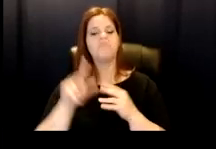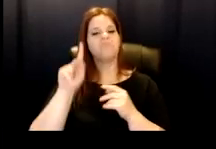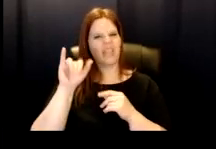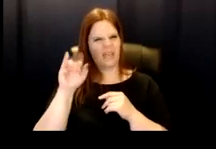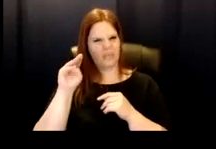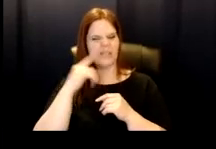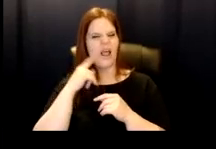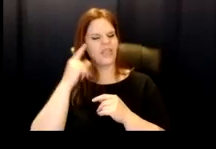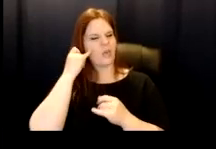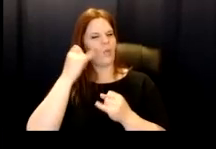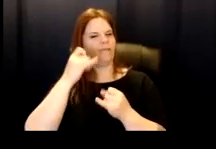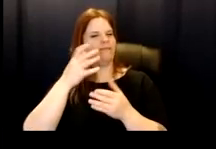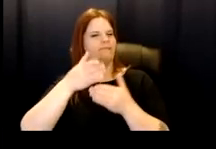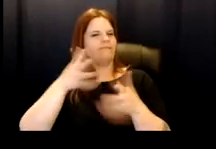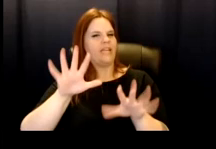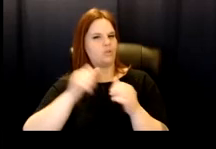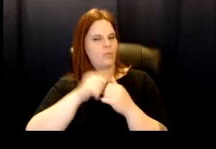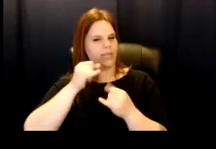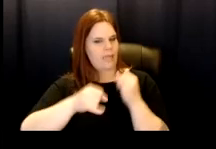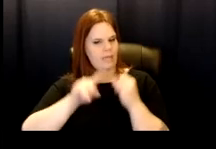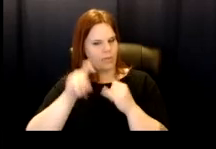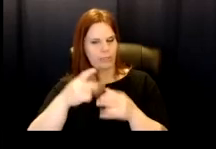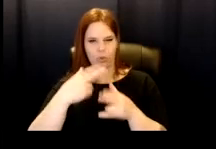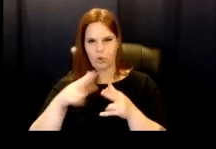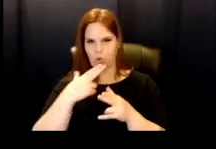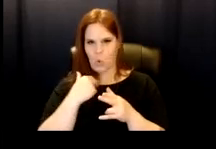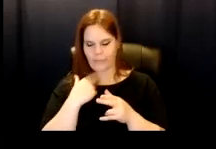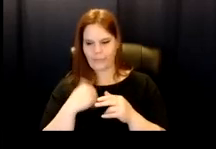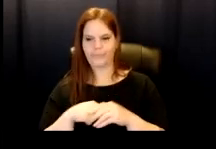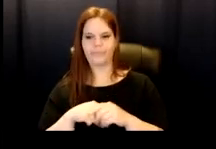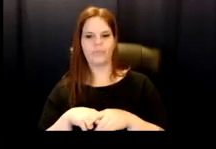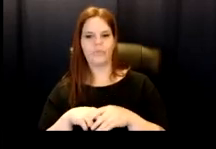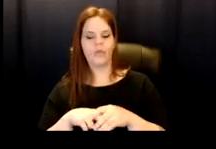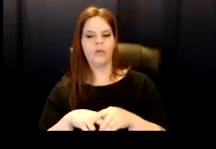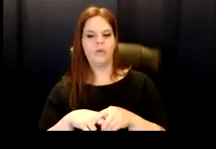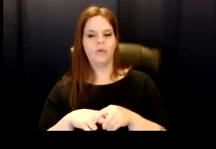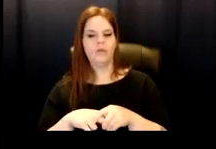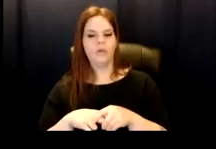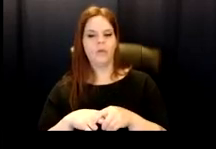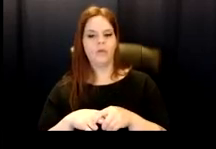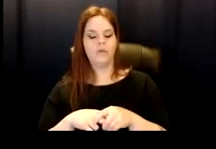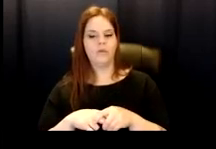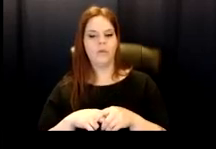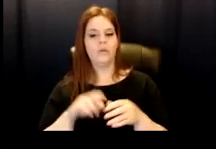last question which is pretty short, I guess. On the slide regarding COVID and disability